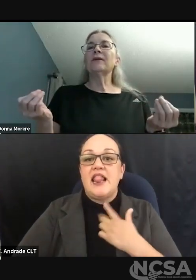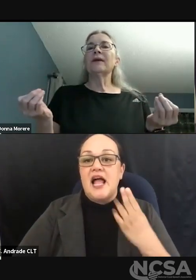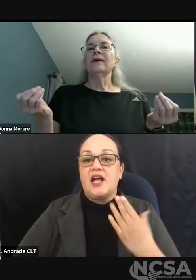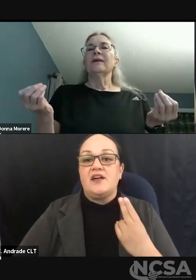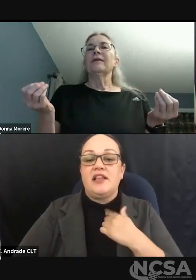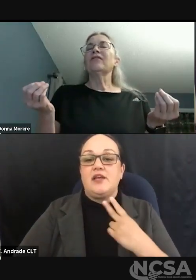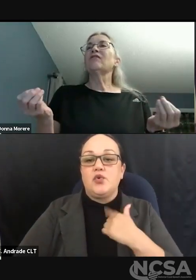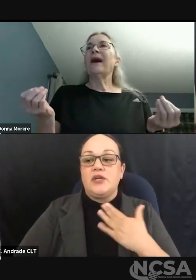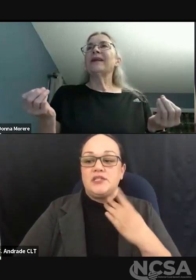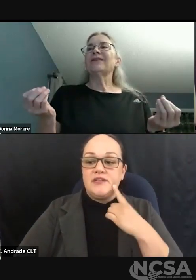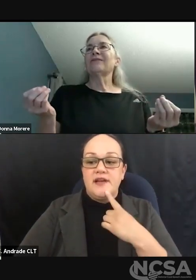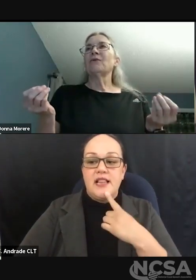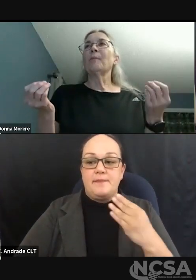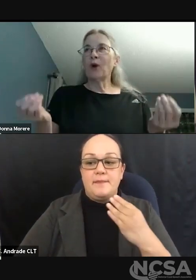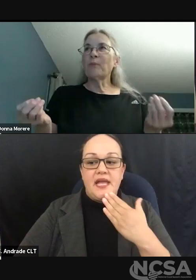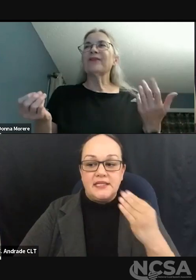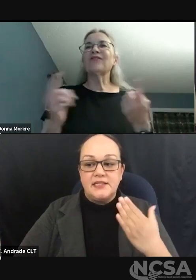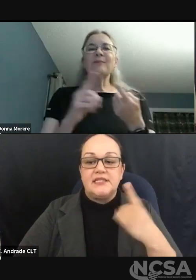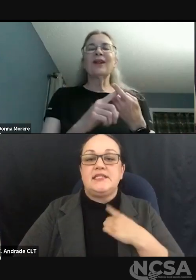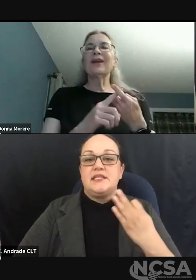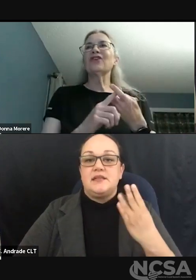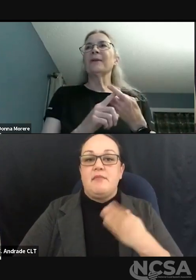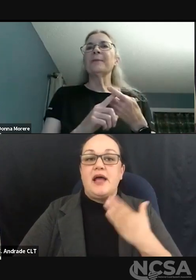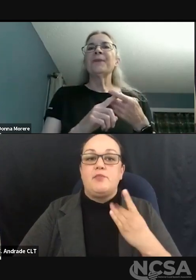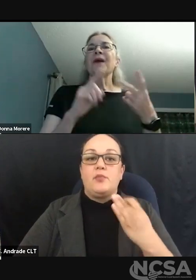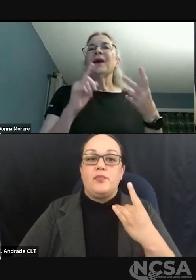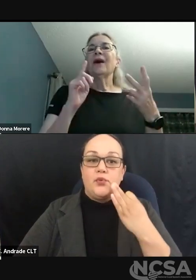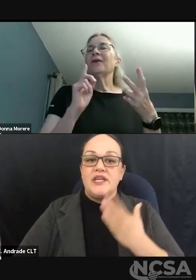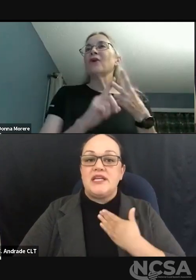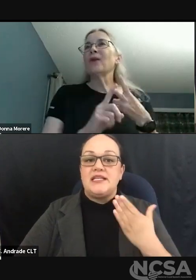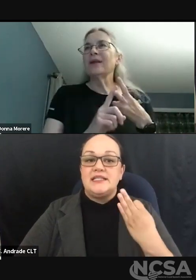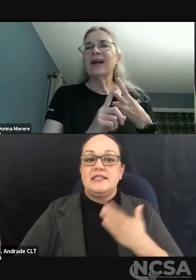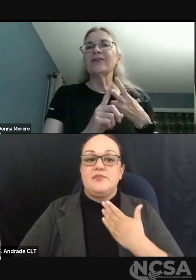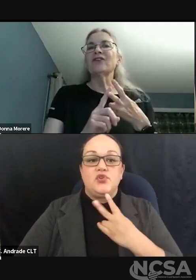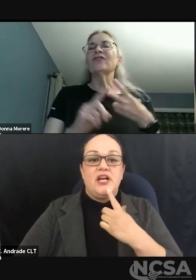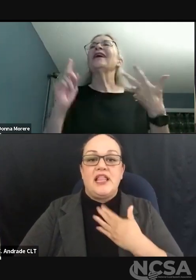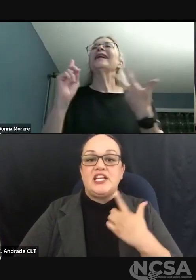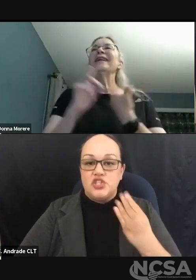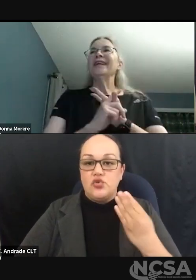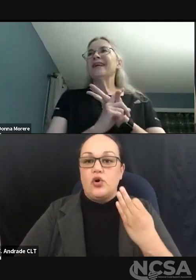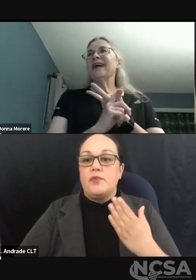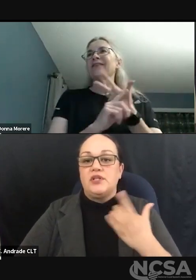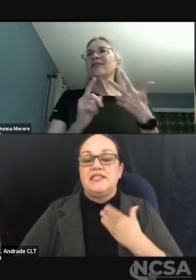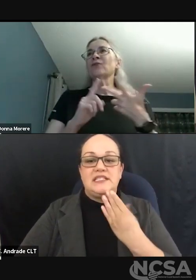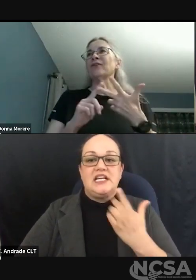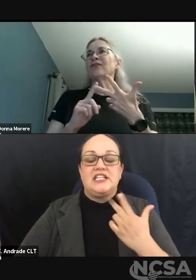despite an appropriate stimulation normal intelligence and an intact sensory system.